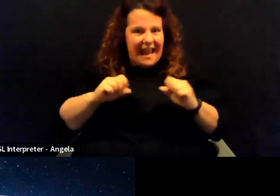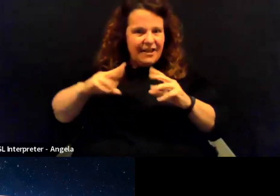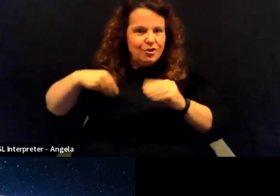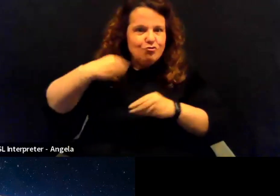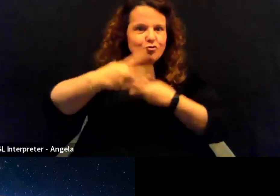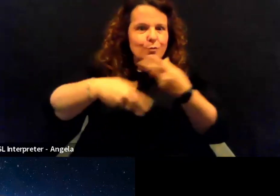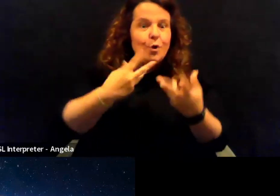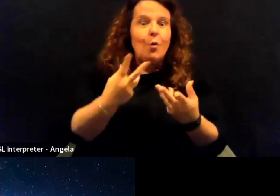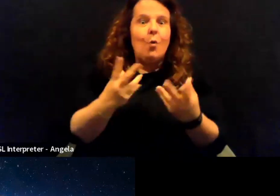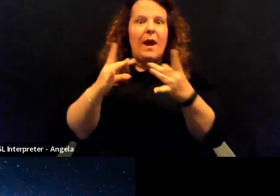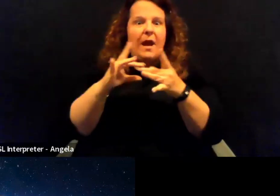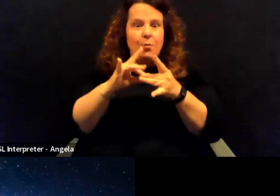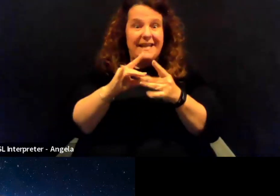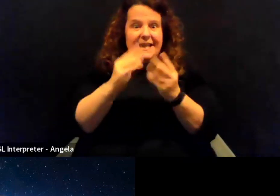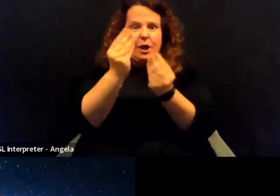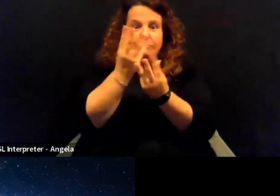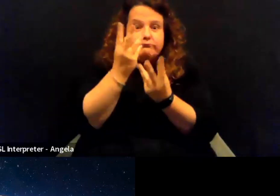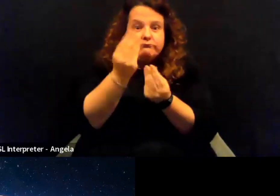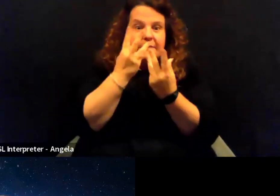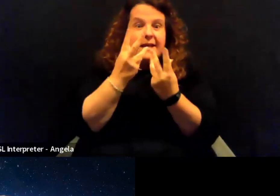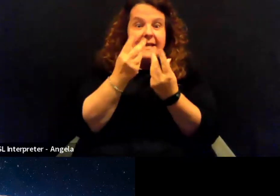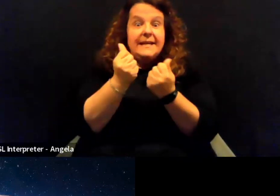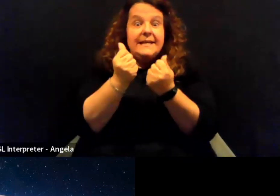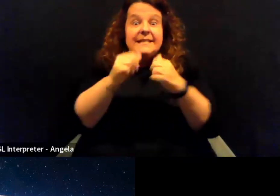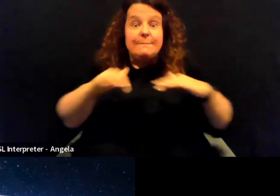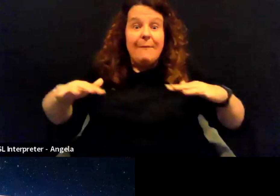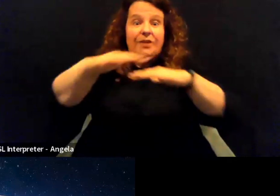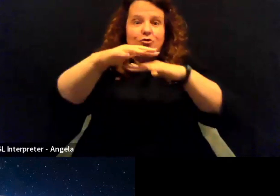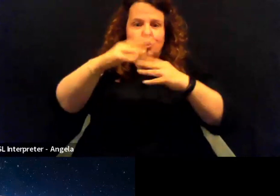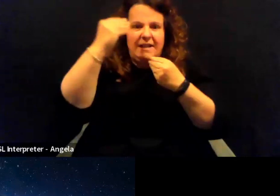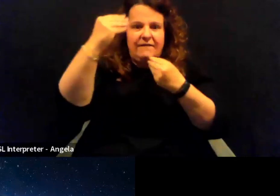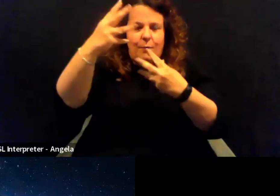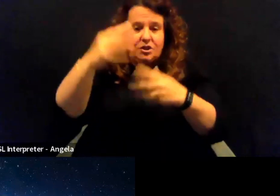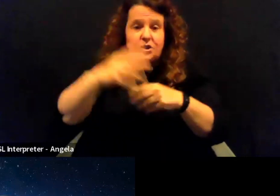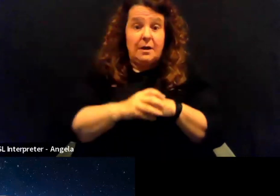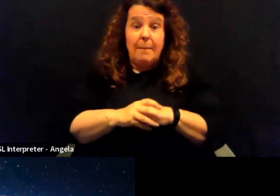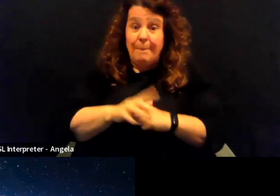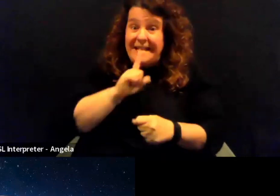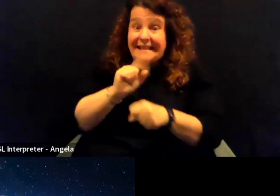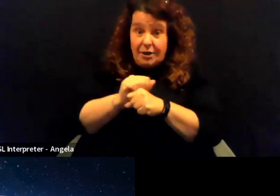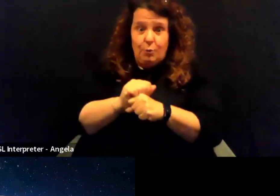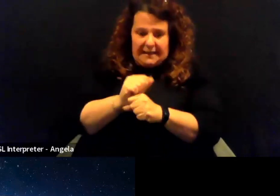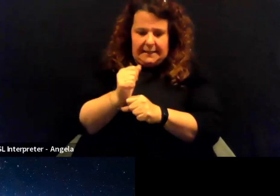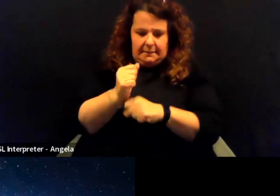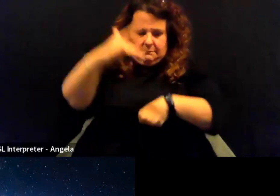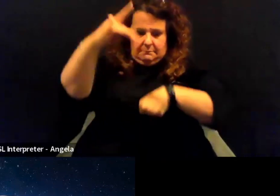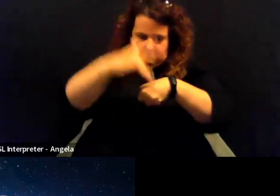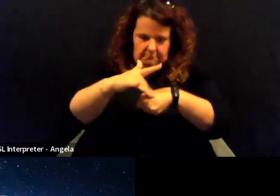we engage with spatial information. But only if we can get literally get our hands on it with the dimension